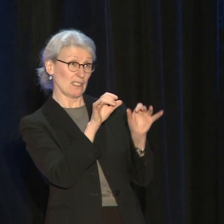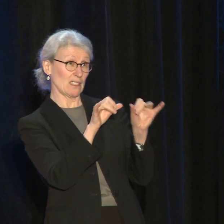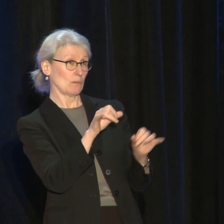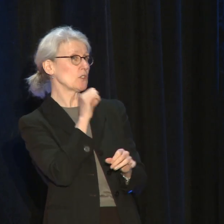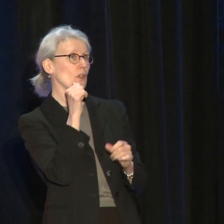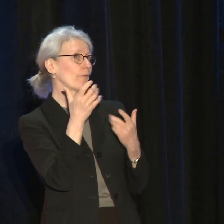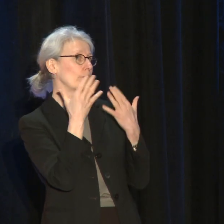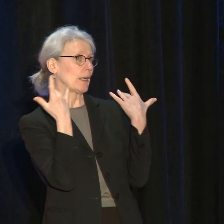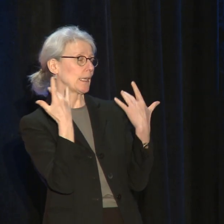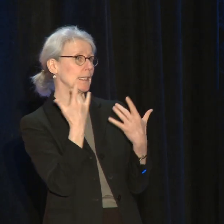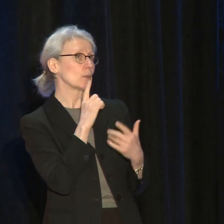Now,